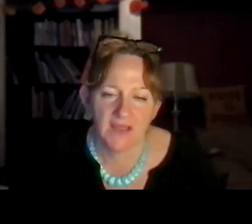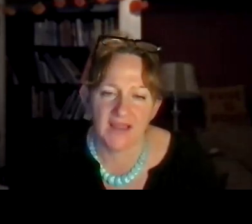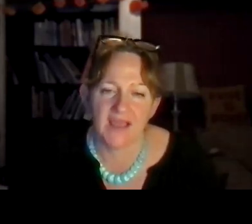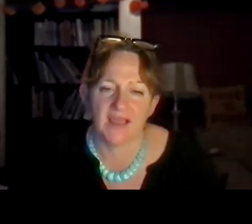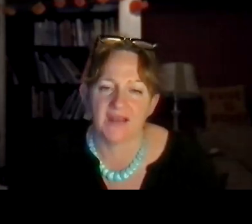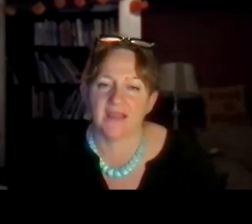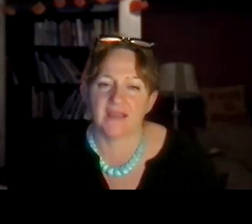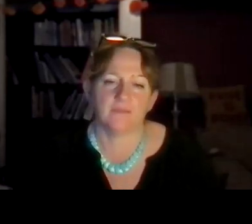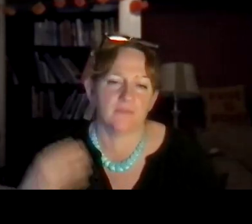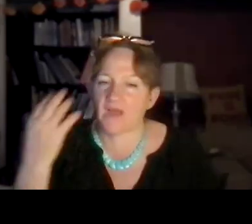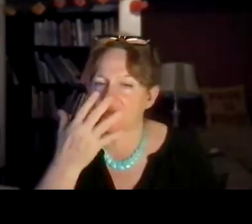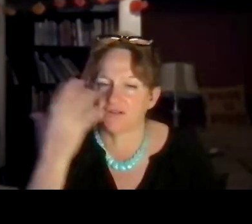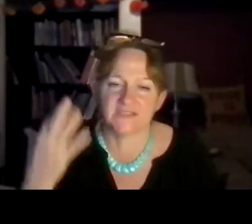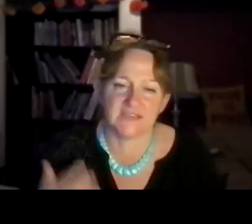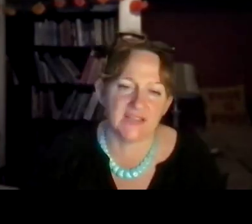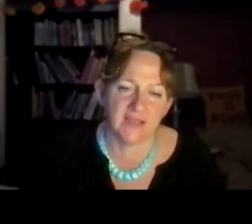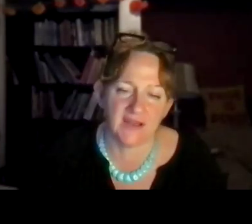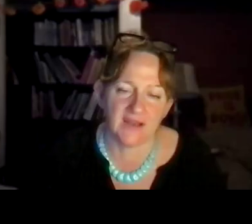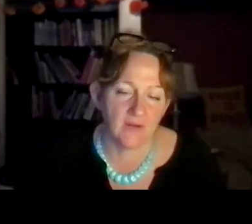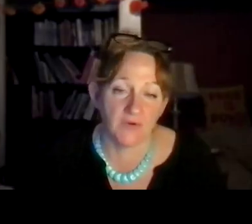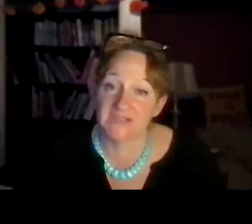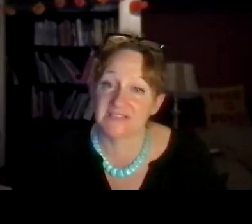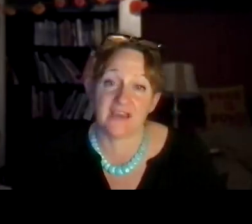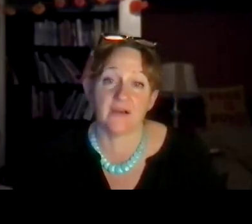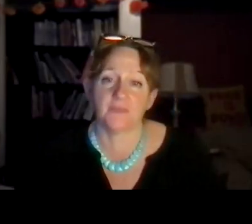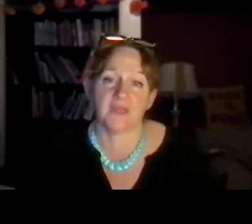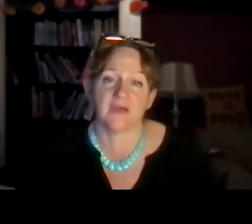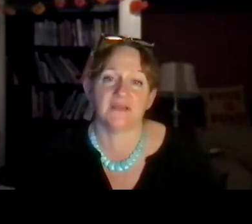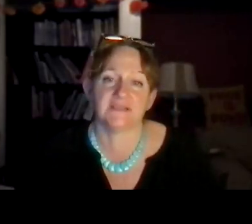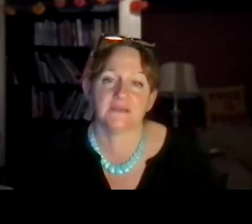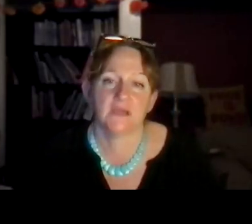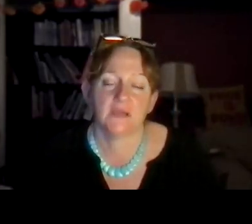Meriah: and I and I I couldn't see. And I got really scared, because.